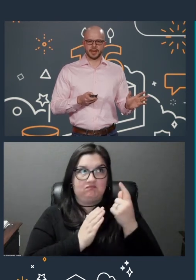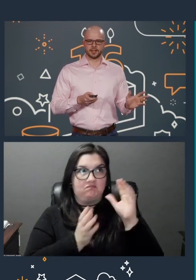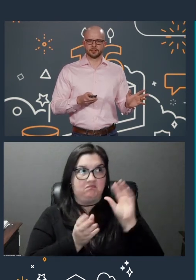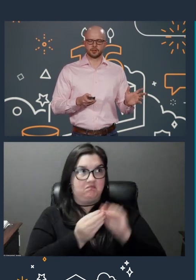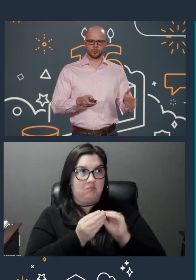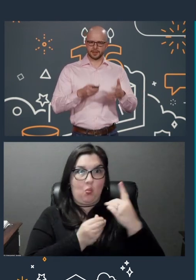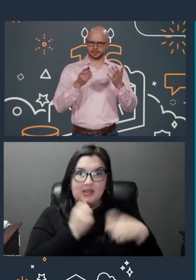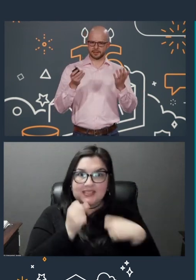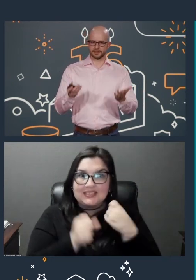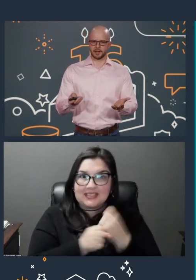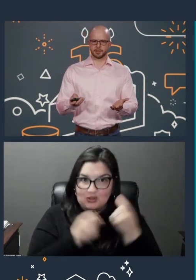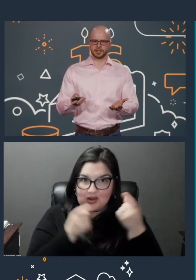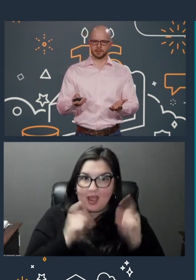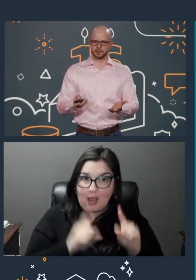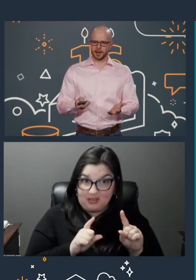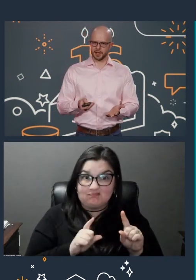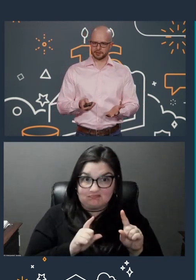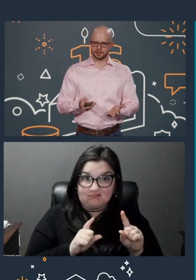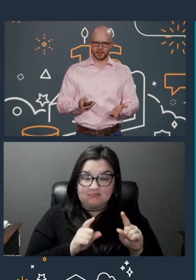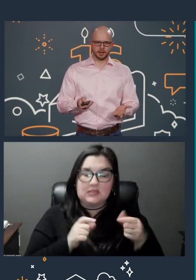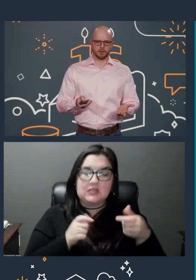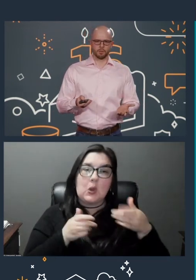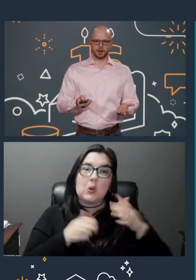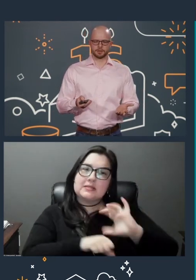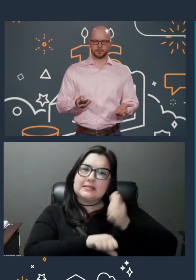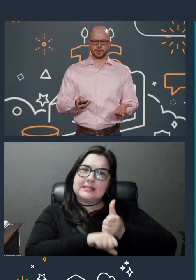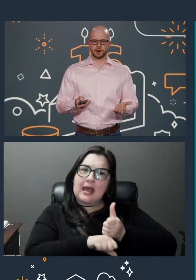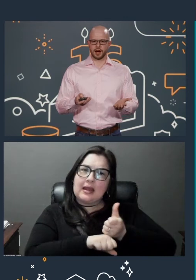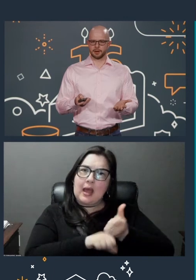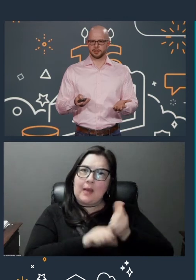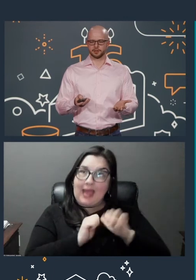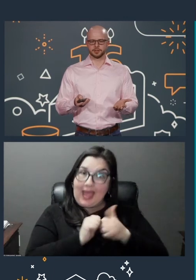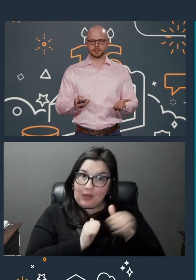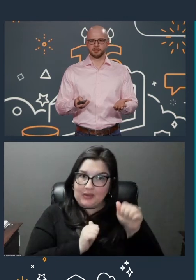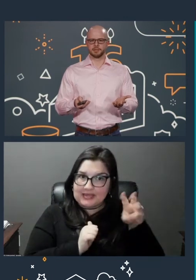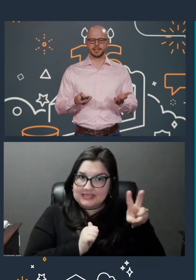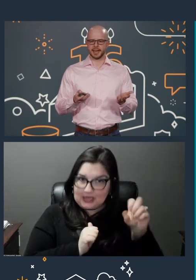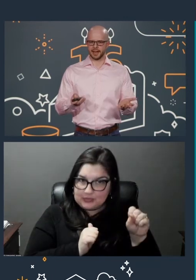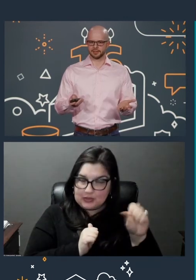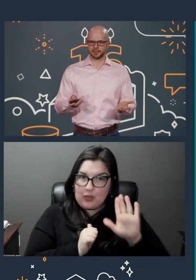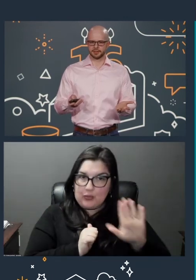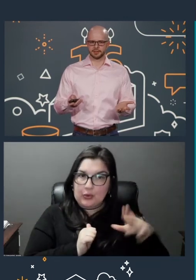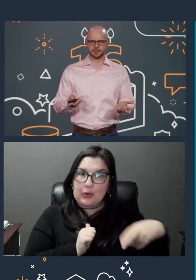And so the way they set this up in AWS was for their high resolution media assets,